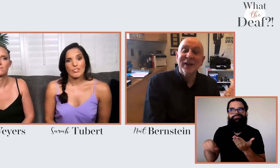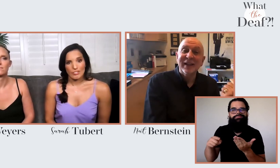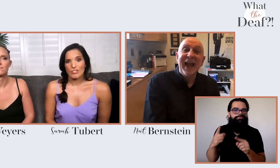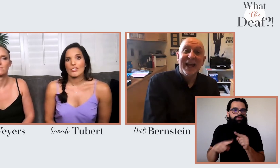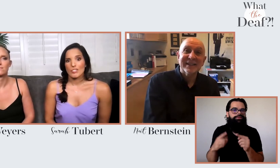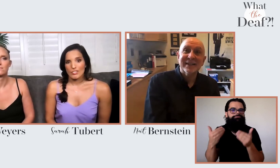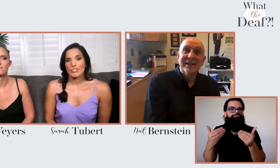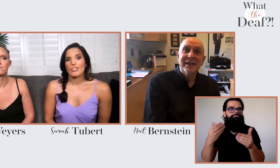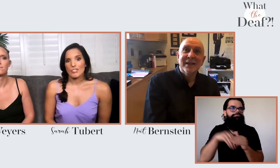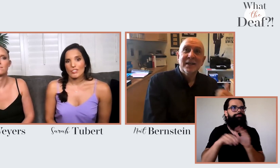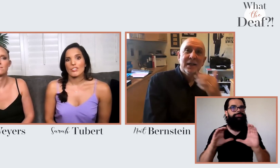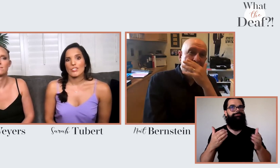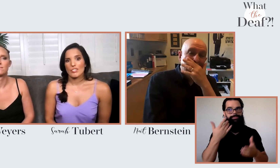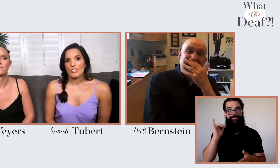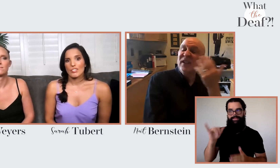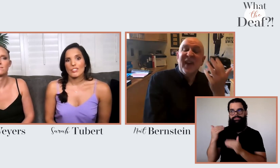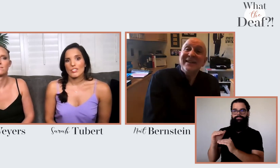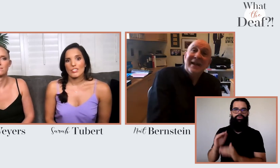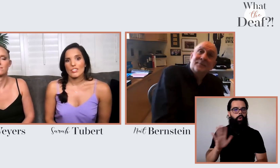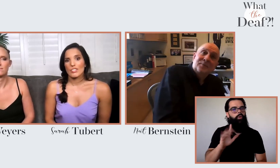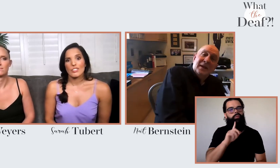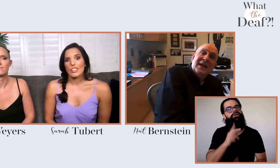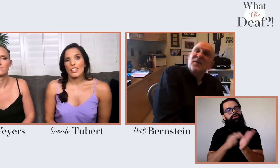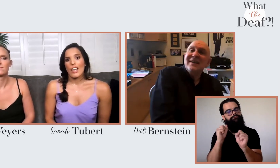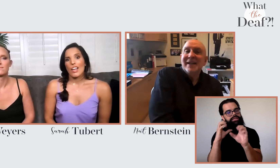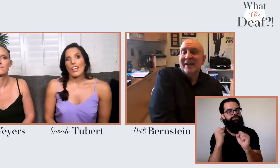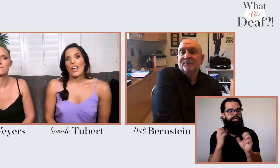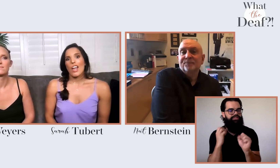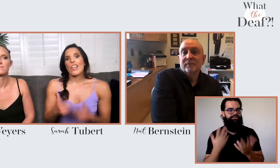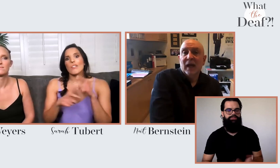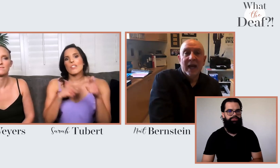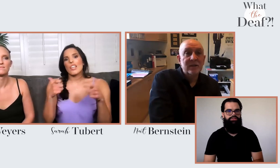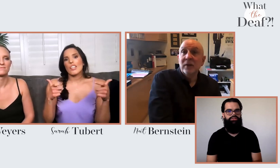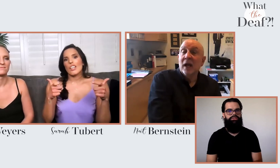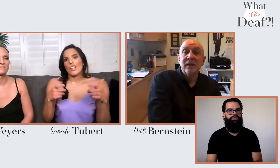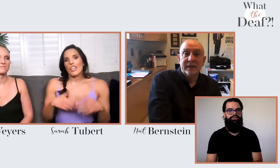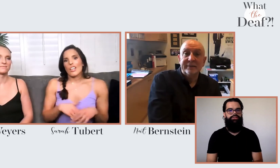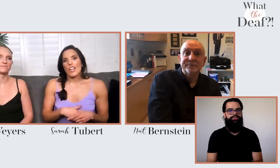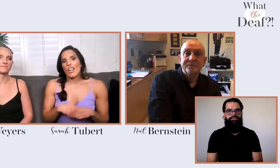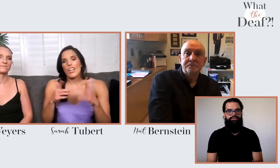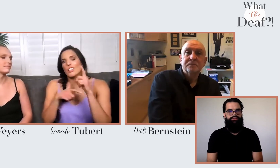because they can't get into a class. That's fascinating, it's fascinating, and it's-